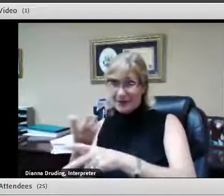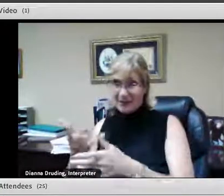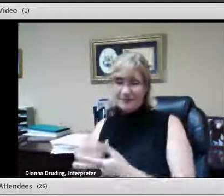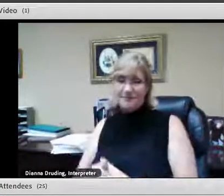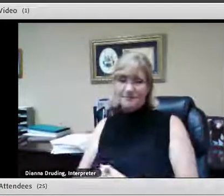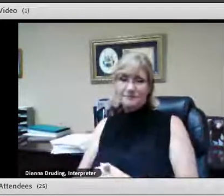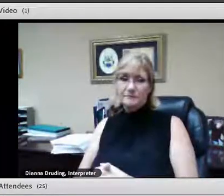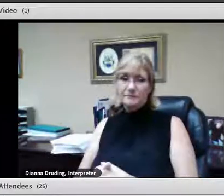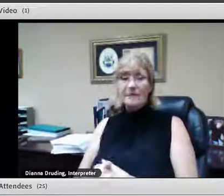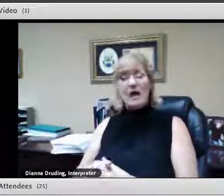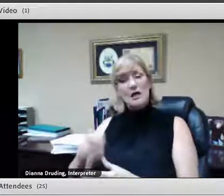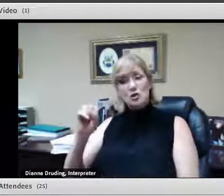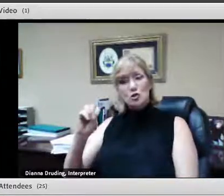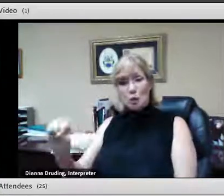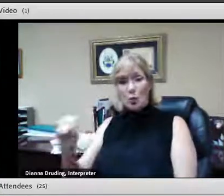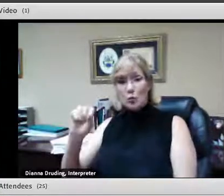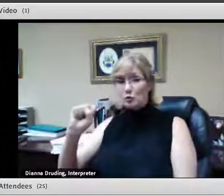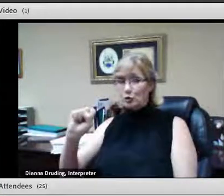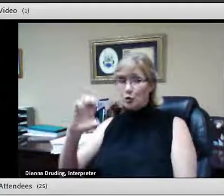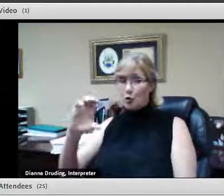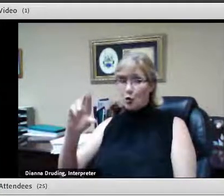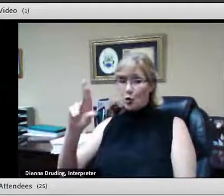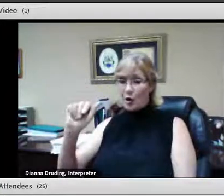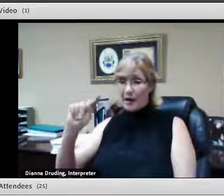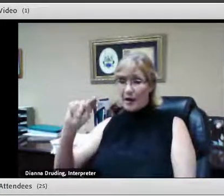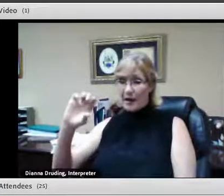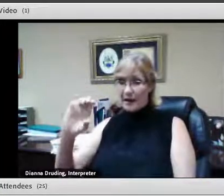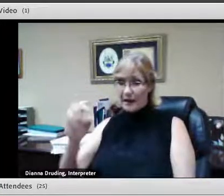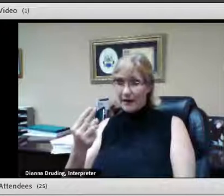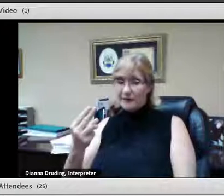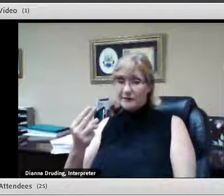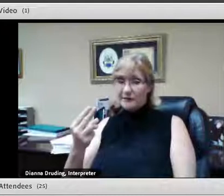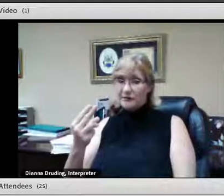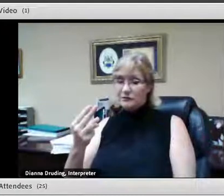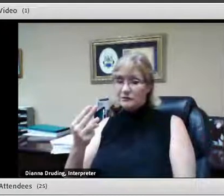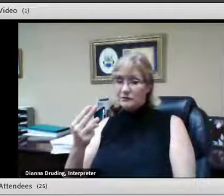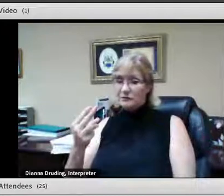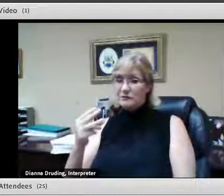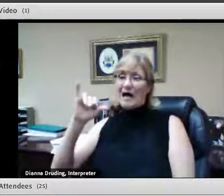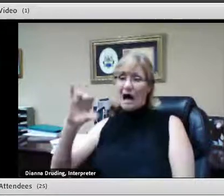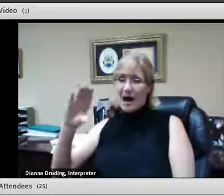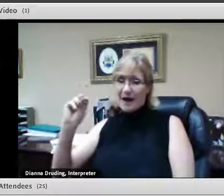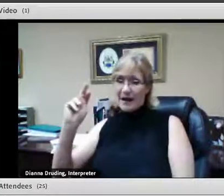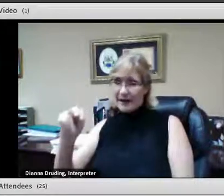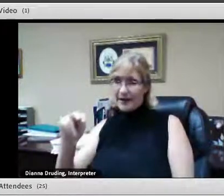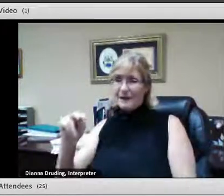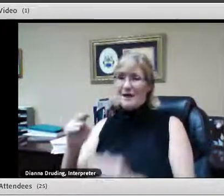So, Scratch is -- If you haven't heard of it, it's an icon-based coding platform